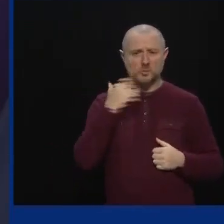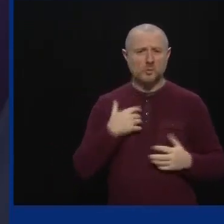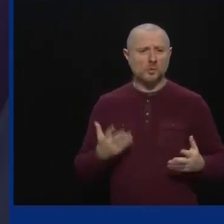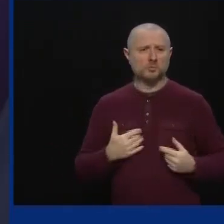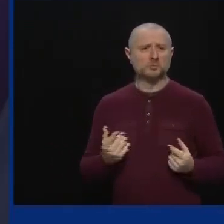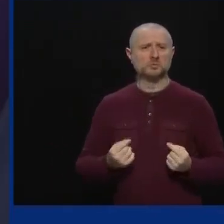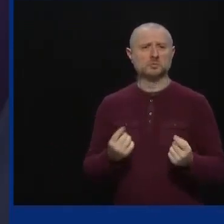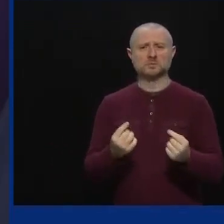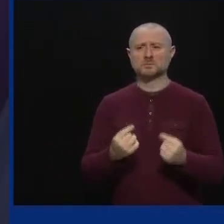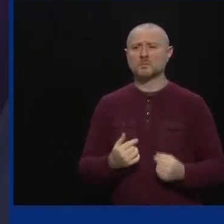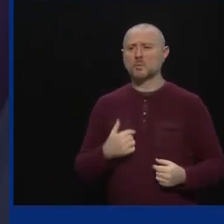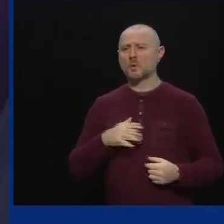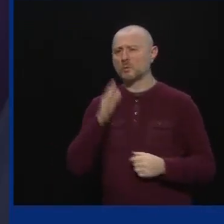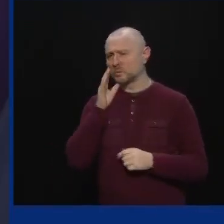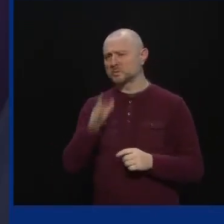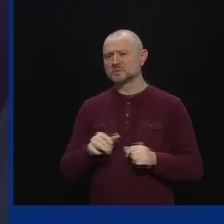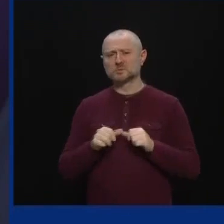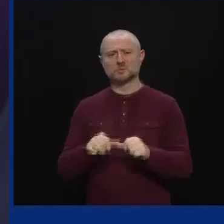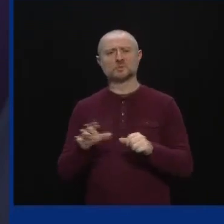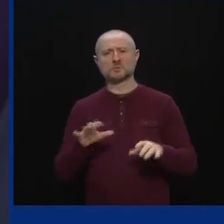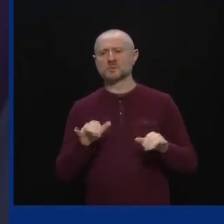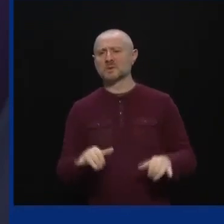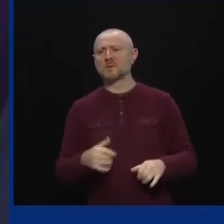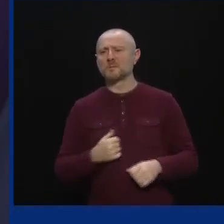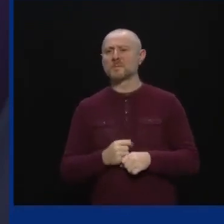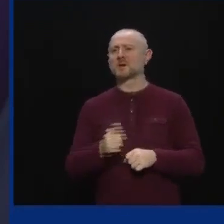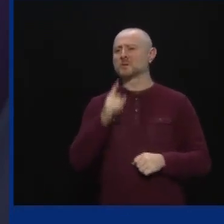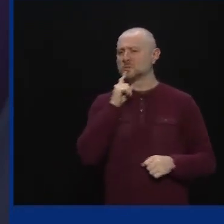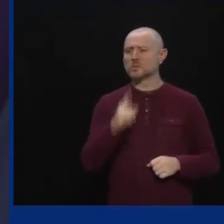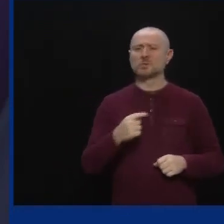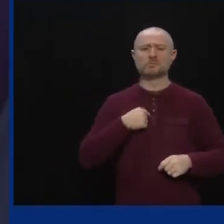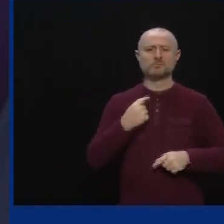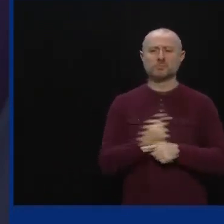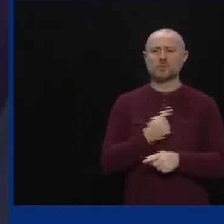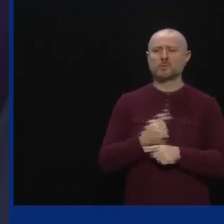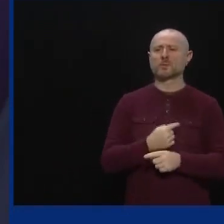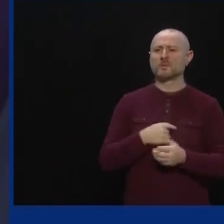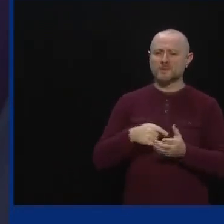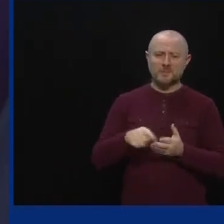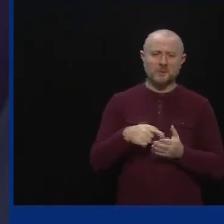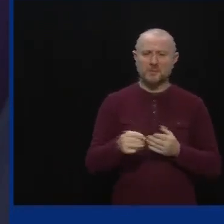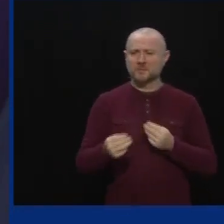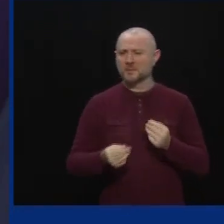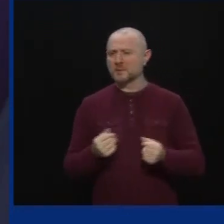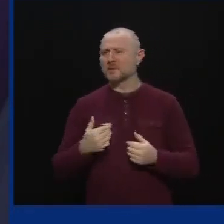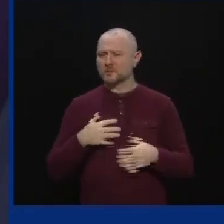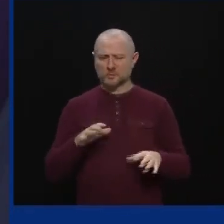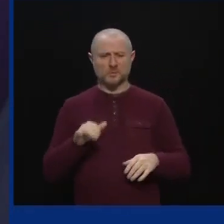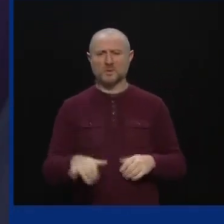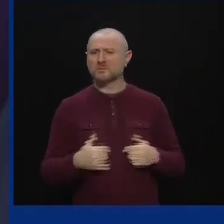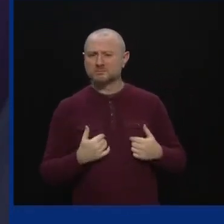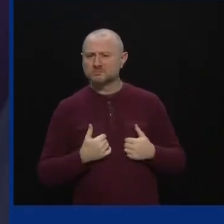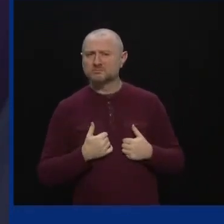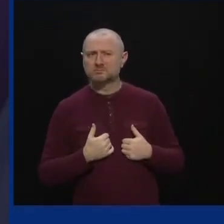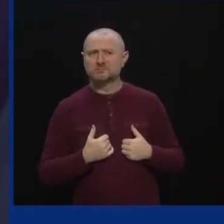THINGS BACK. WE PUT OUT SCHEDULES TO MAKE SURE THE PUBLIC KNOW WHAT IS WE'RE DOING. SO, WE'RE GOING TO CONTINUE